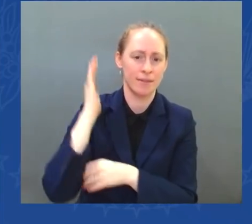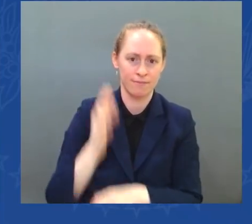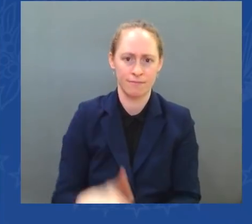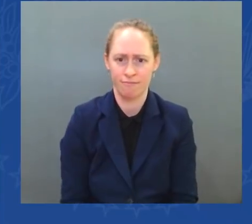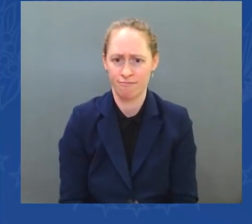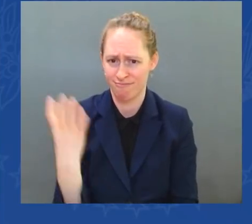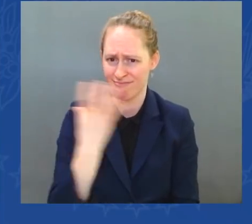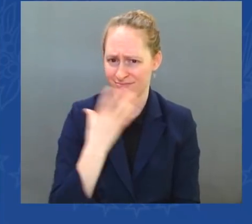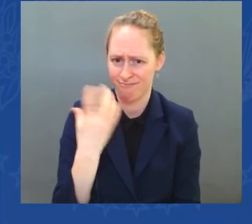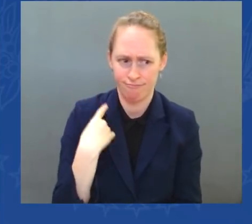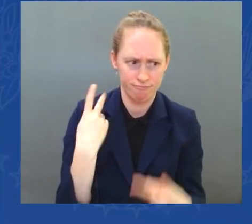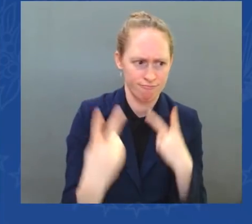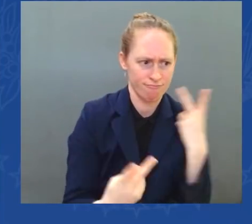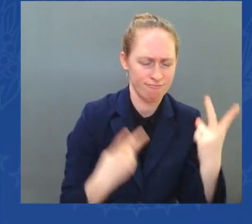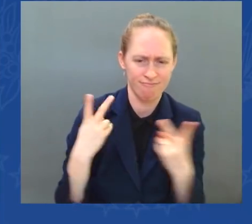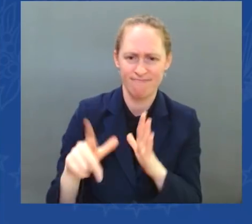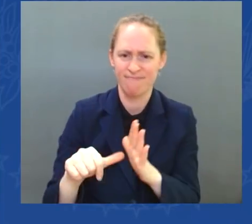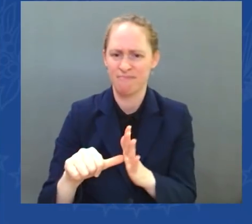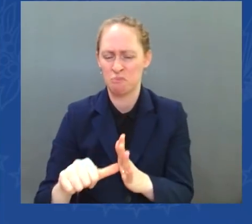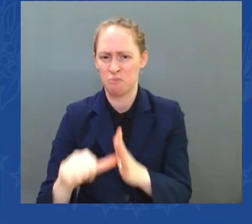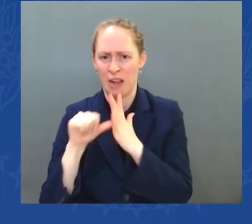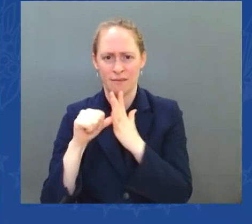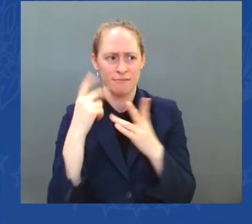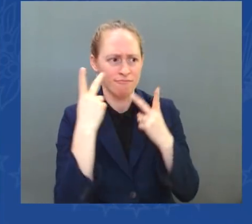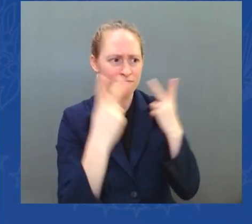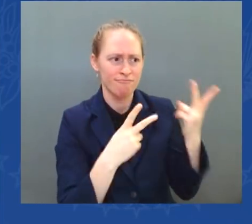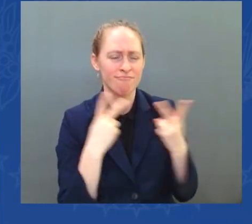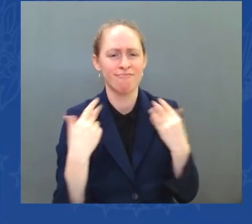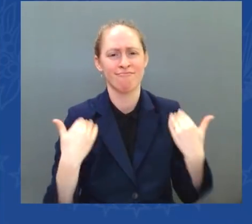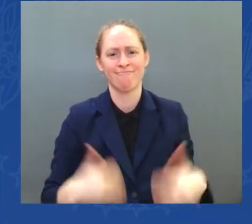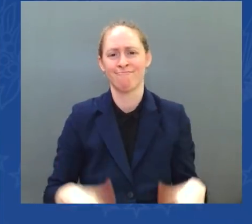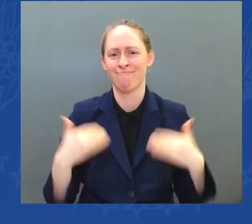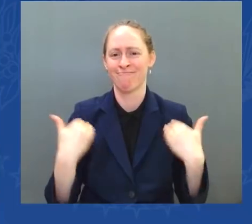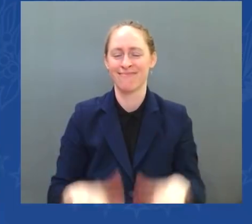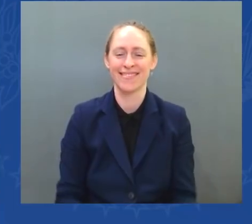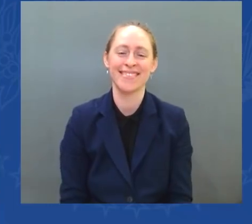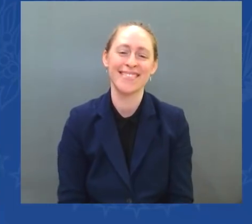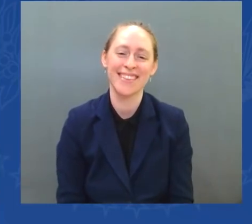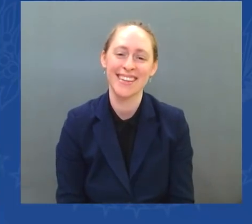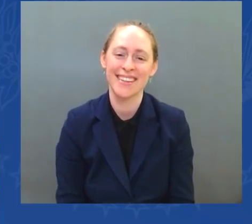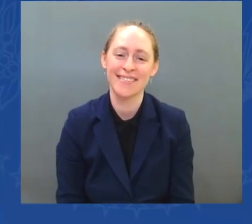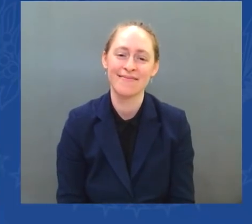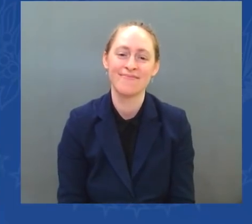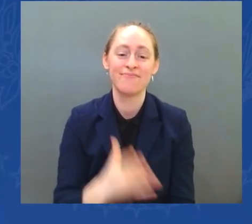for you sharing your story, Malcolm. He's going to -- did you say where you're going?